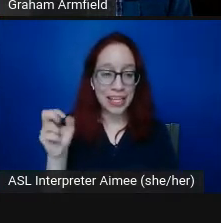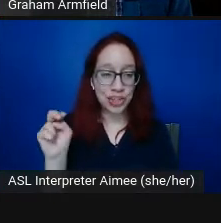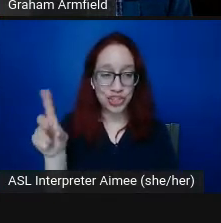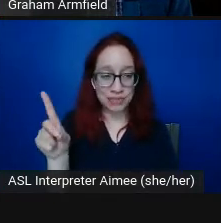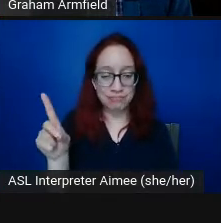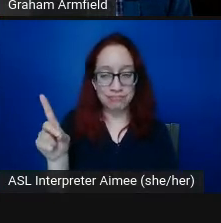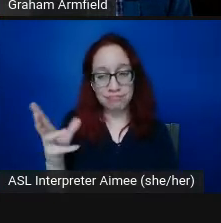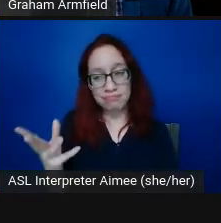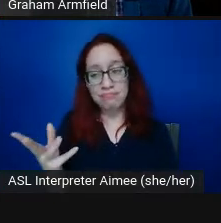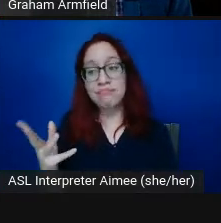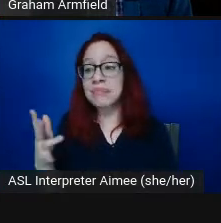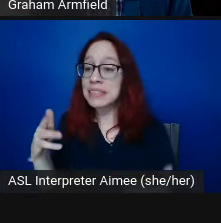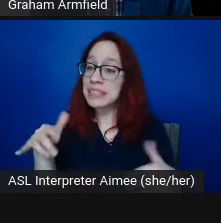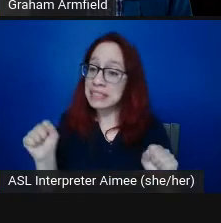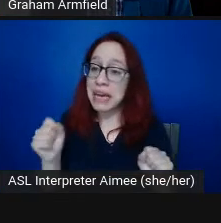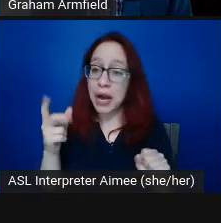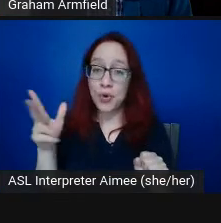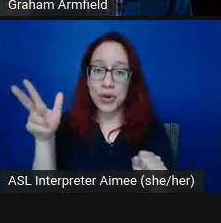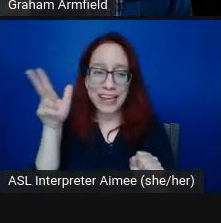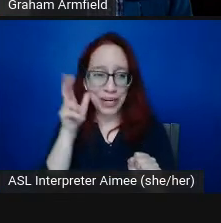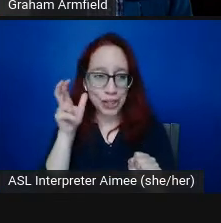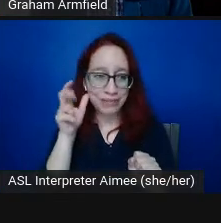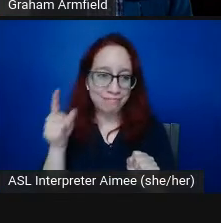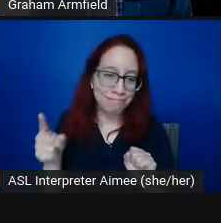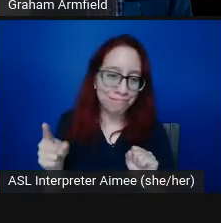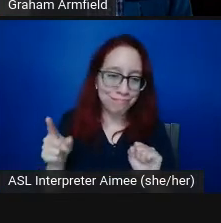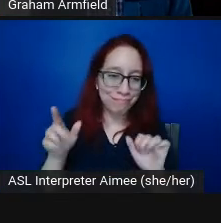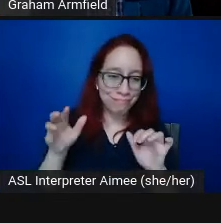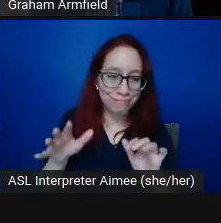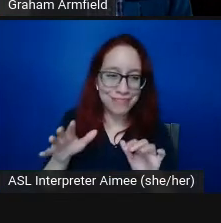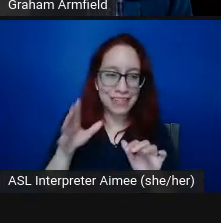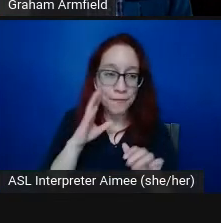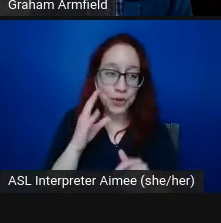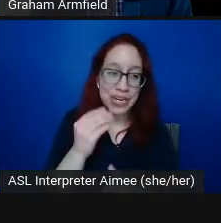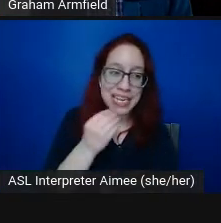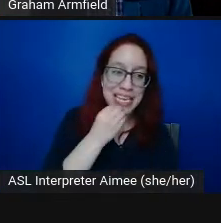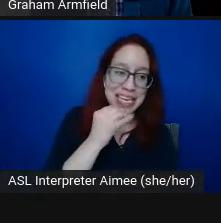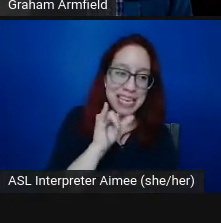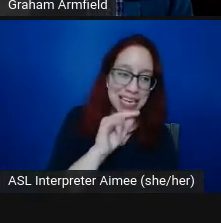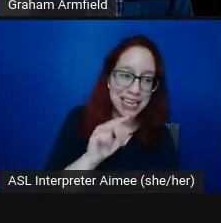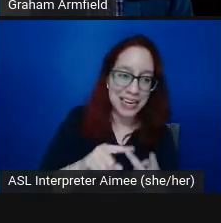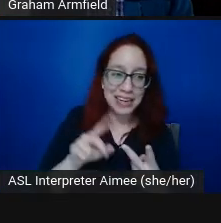Yes, I will hear that this radio button is for eating take away, and delivery.